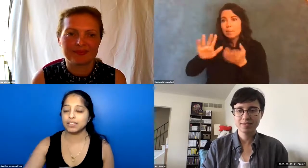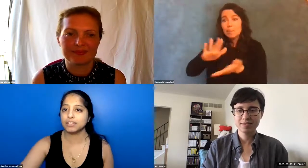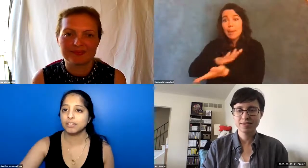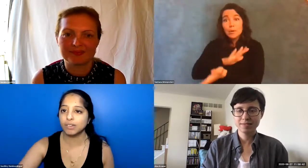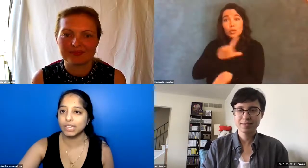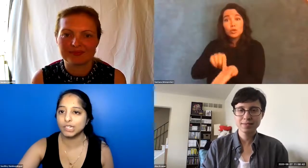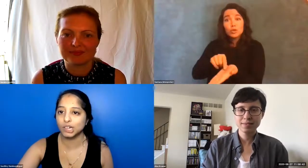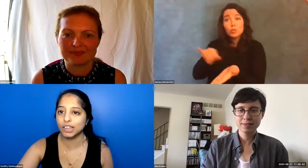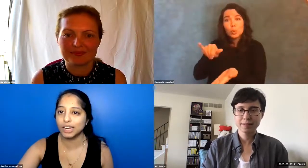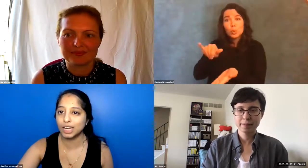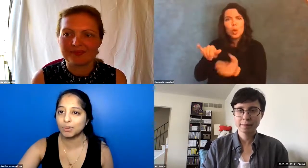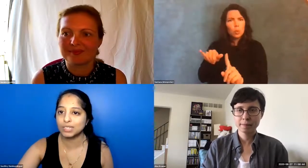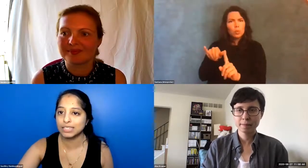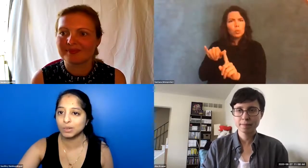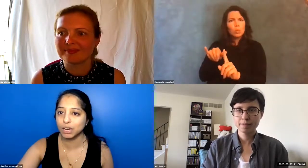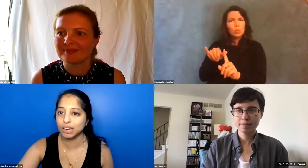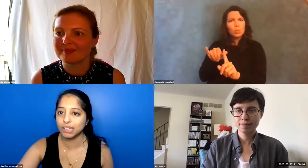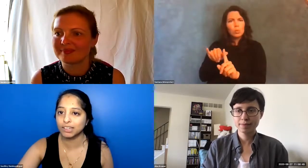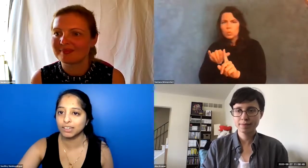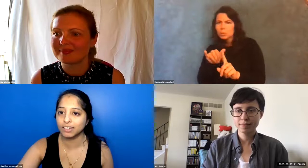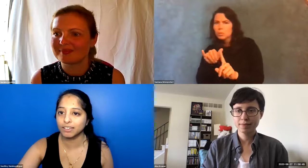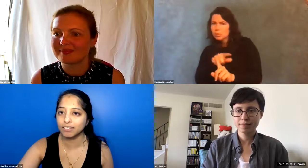And oh, wait is there another hand up or is that still Marc?